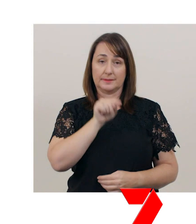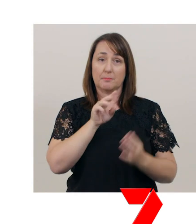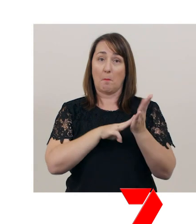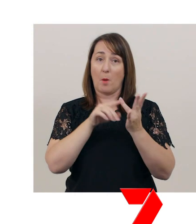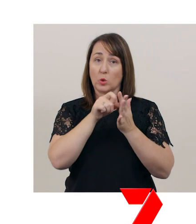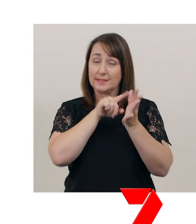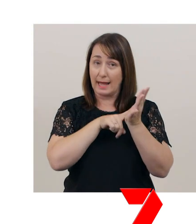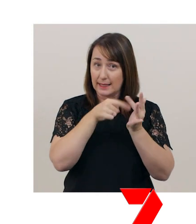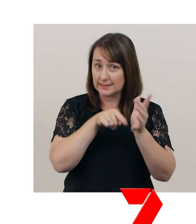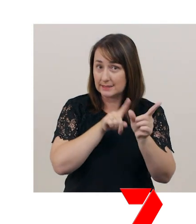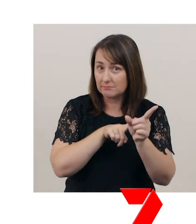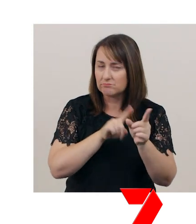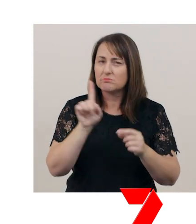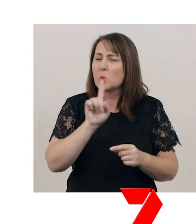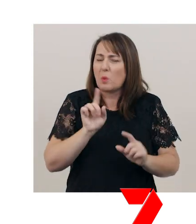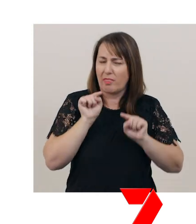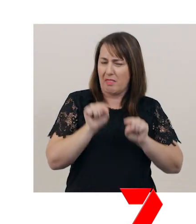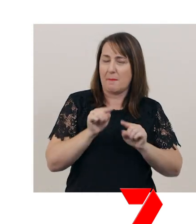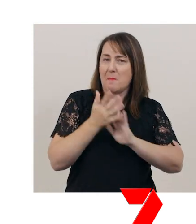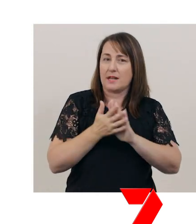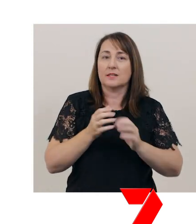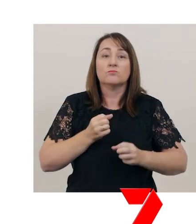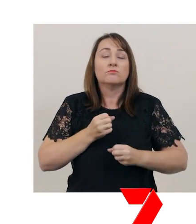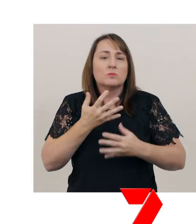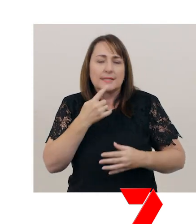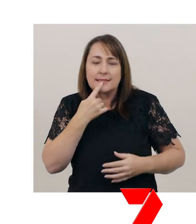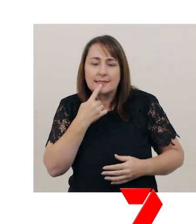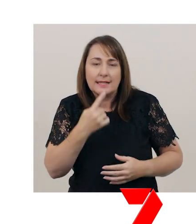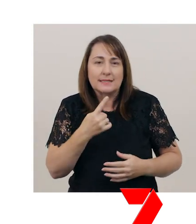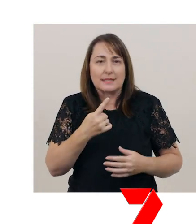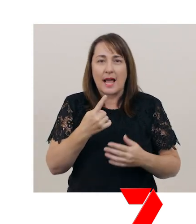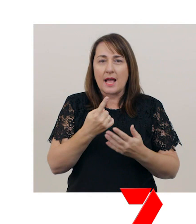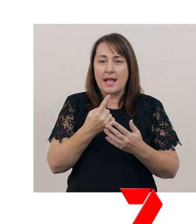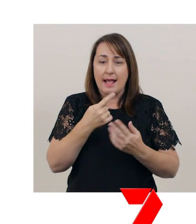Modality expresses how possible or probable or necessary something is.